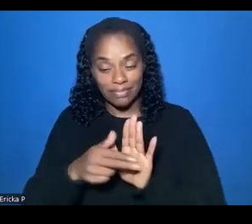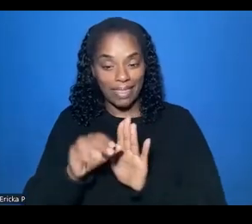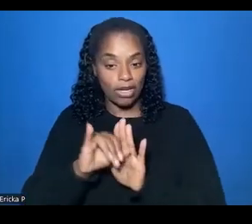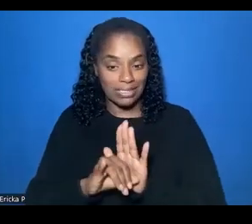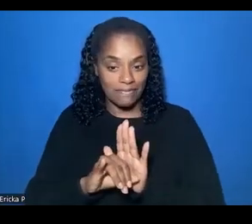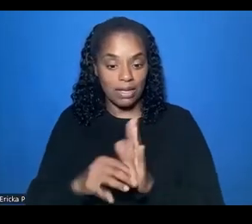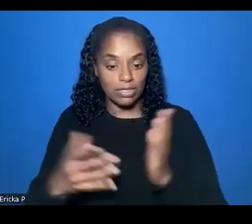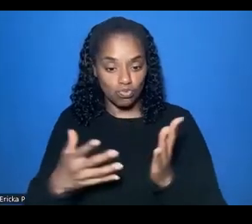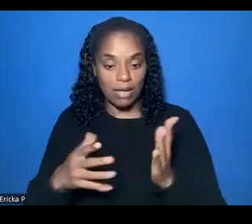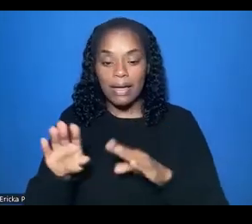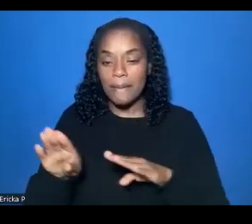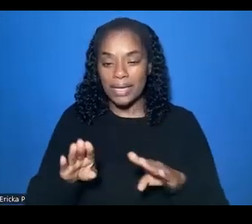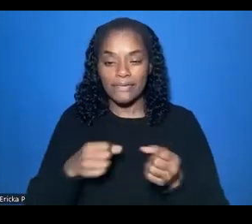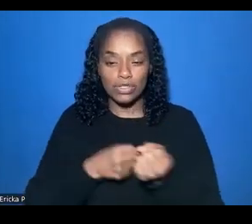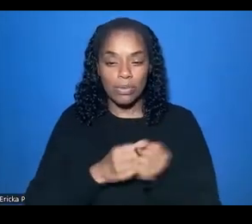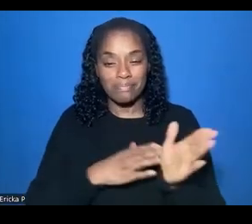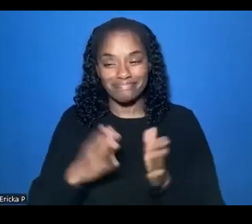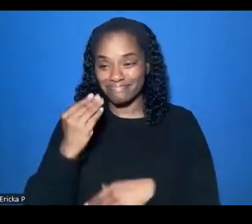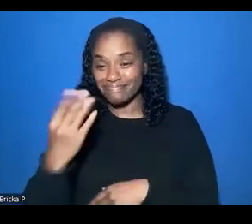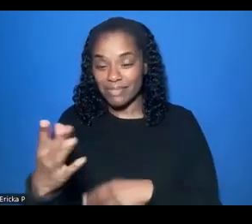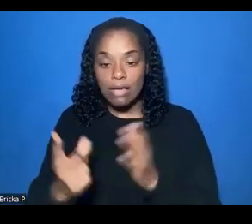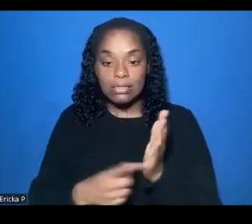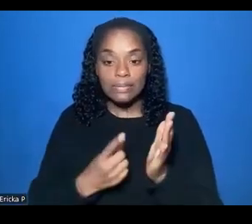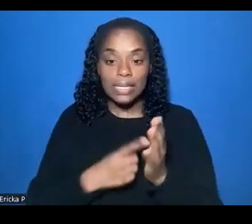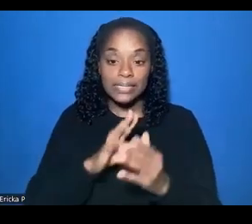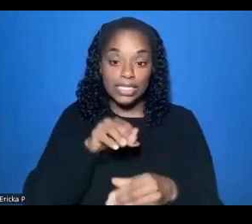So just so you know, sometimes they include them in the IEP itself,